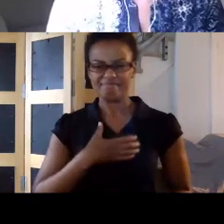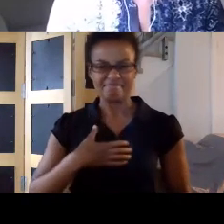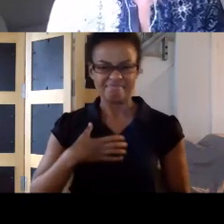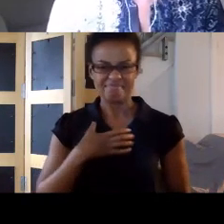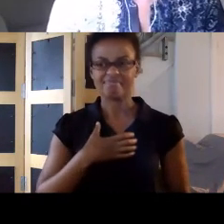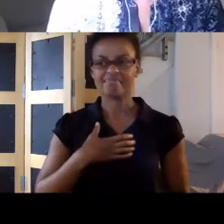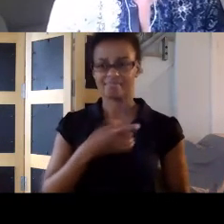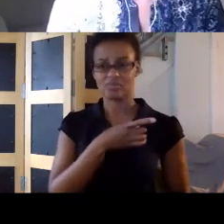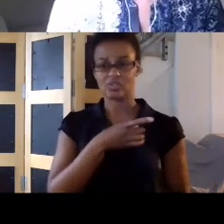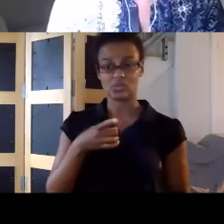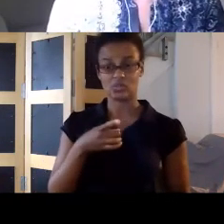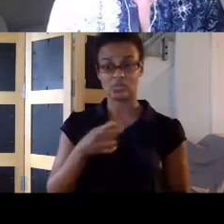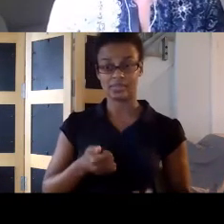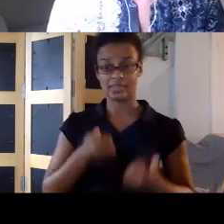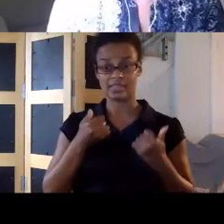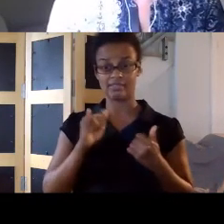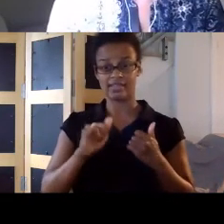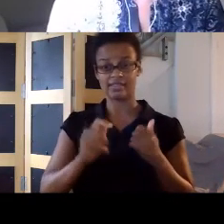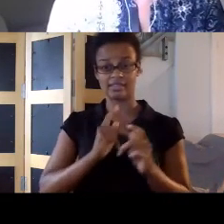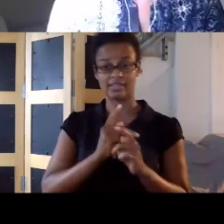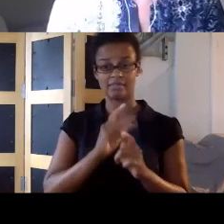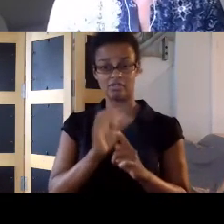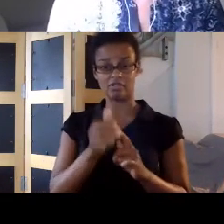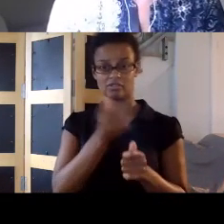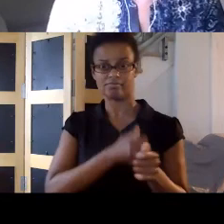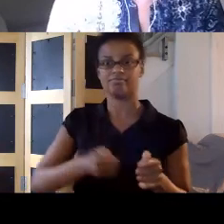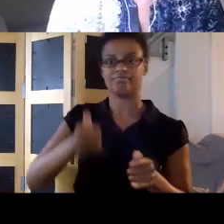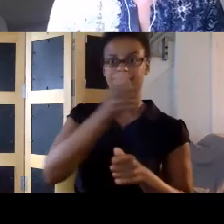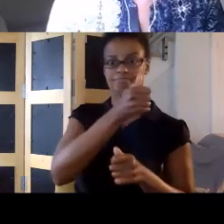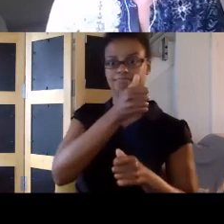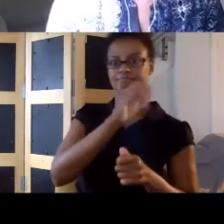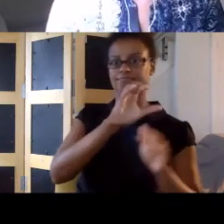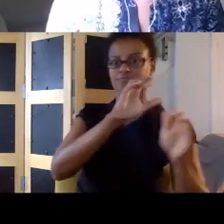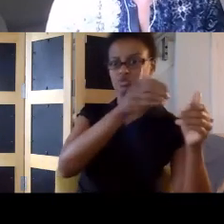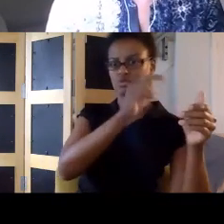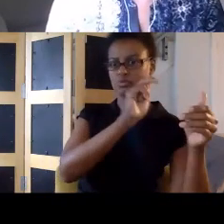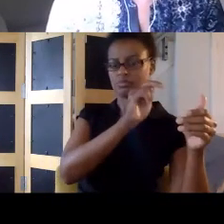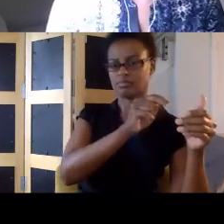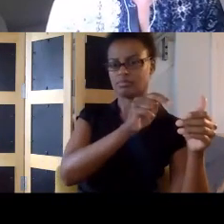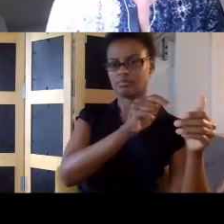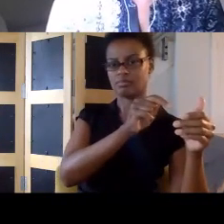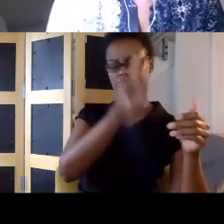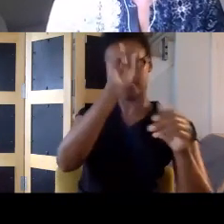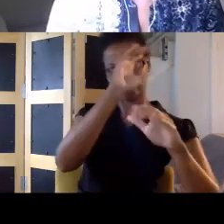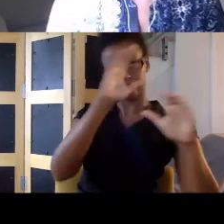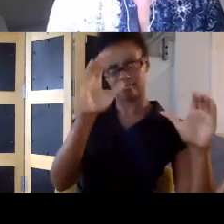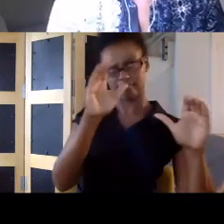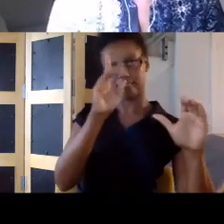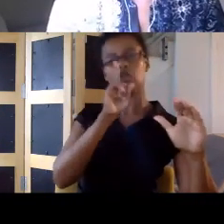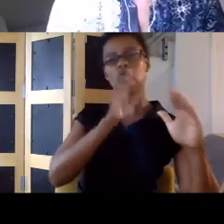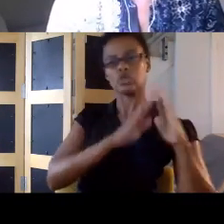I'd invite you to consider what those, what it is to show humility to be self-aware that